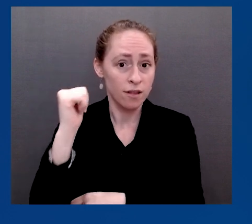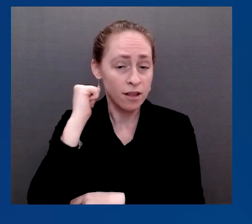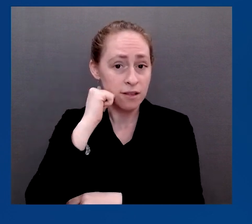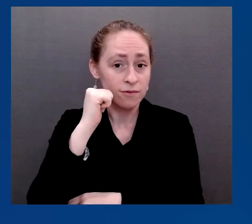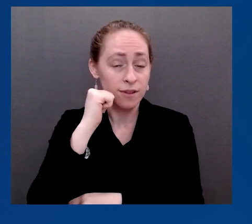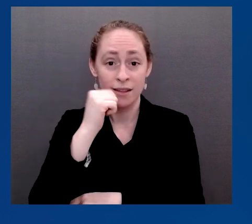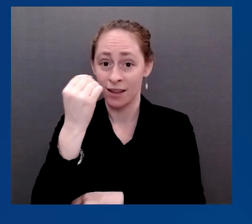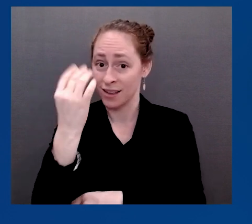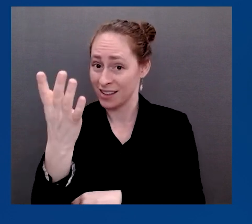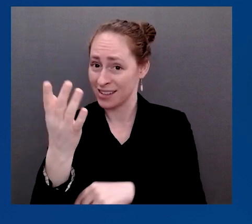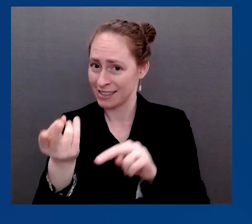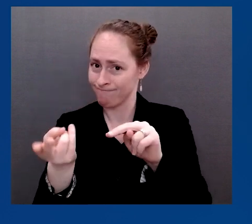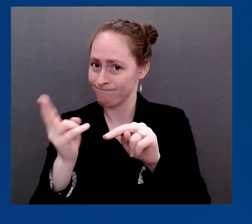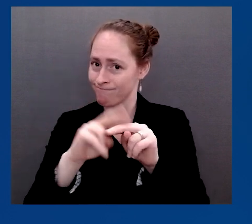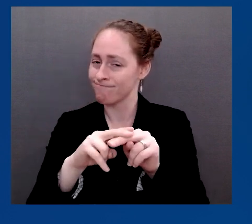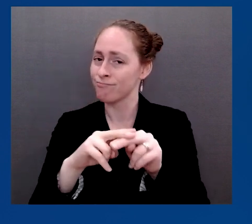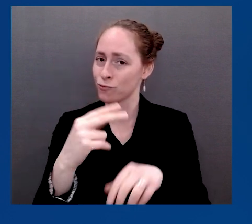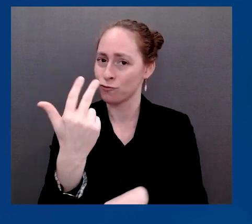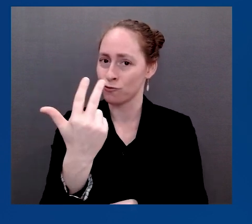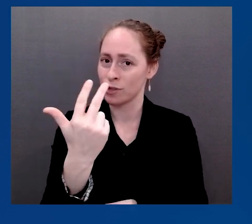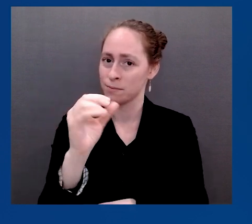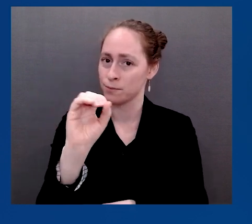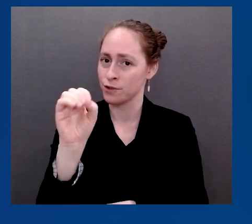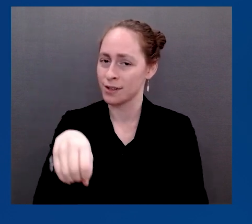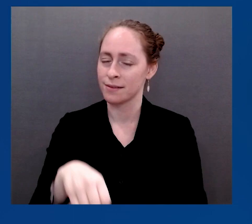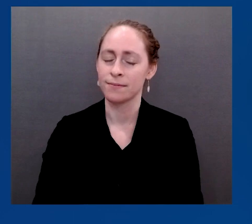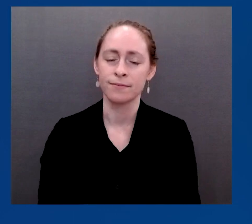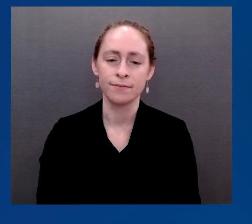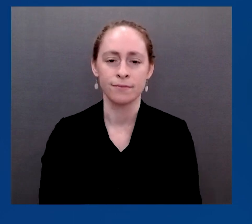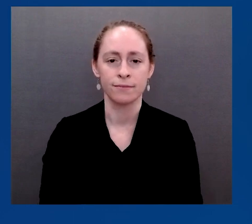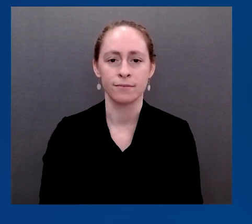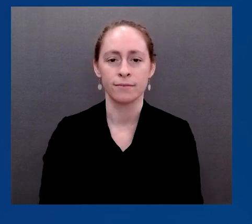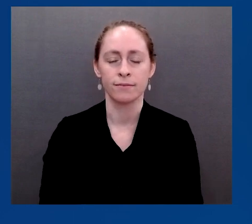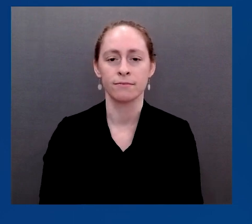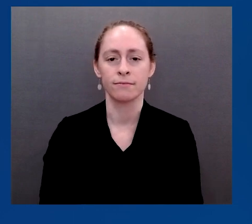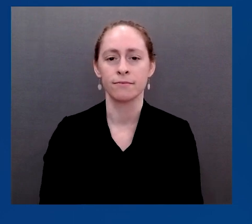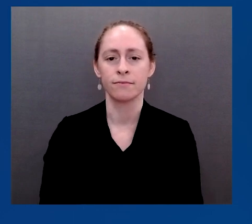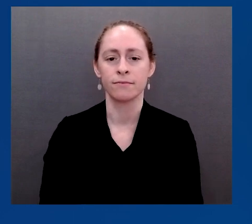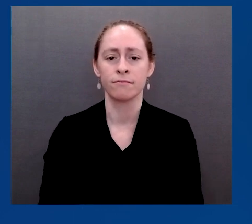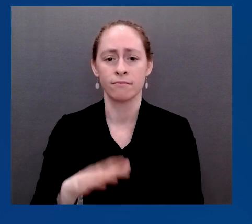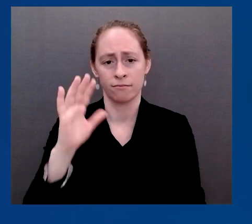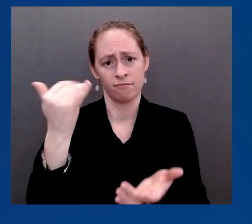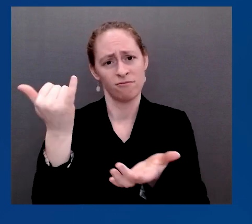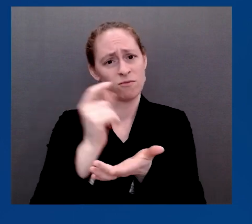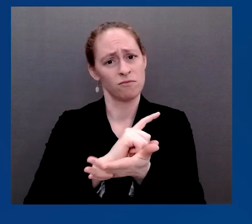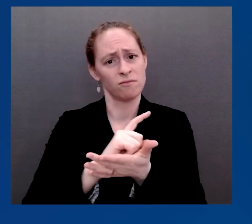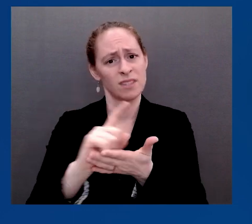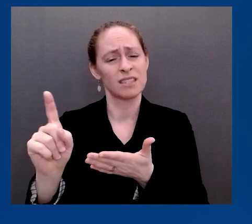This week, we reached a tragic new mark of 900,000 deaths in this country from COVID-19.